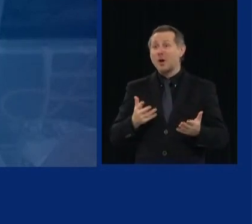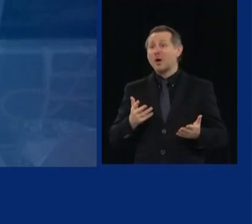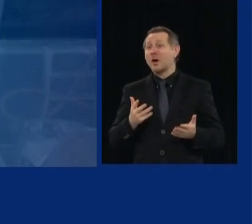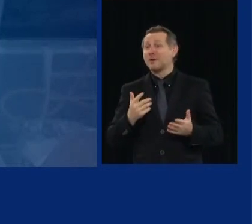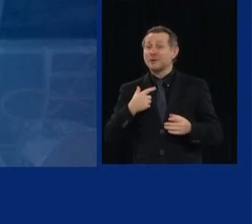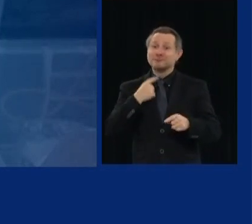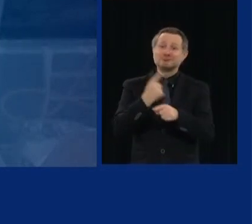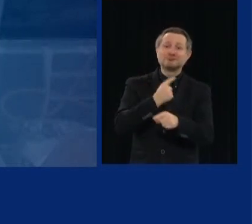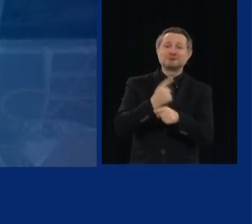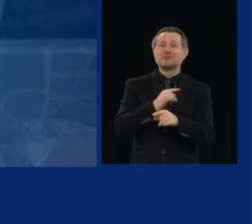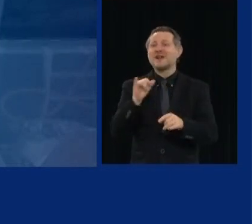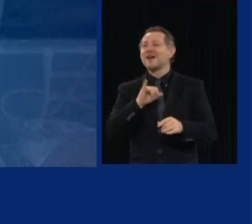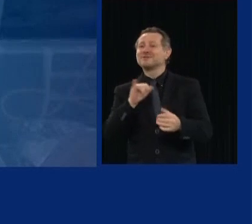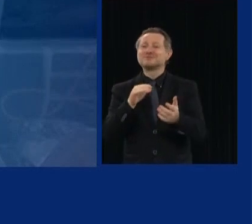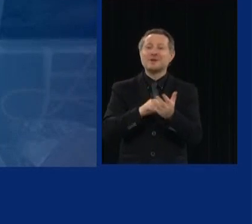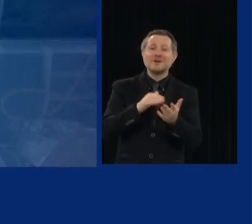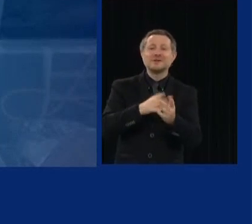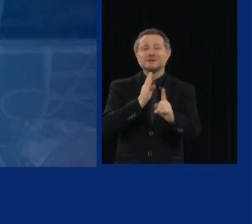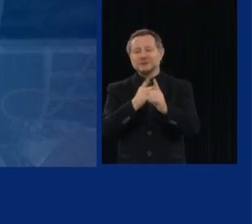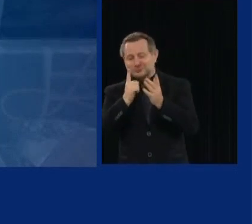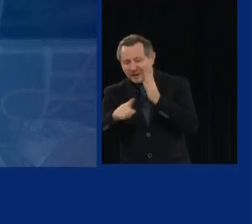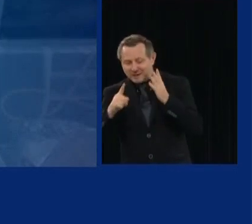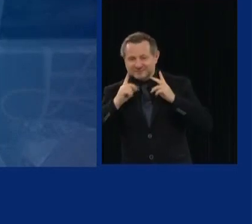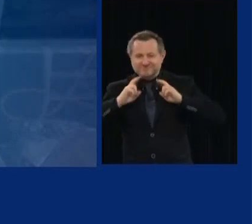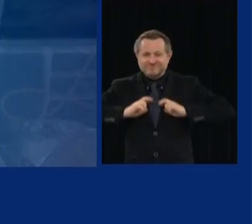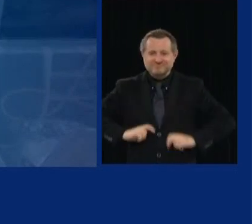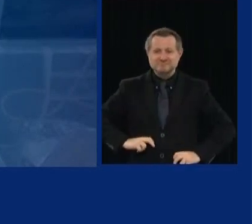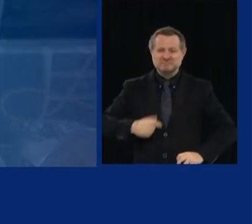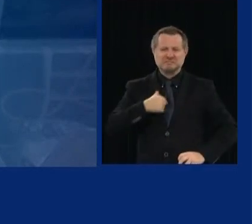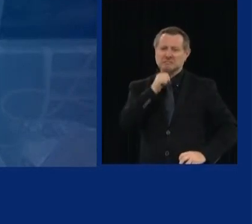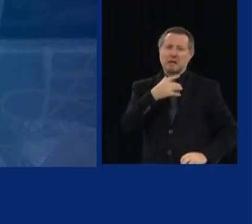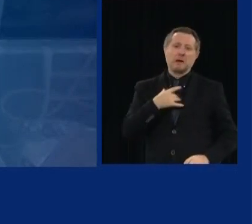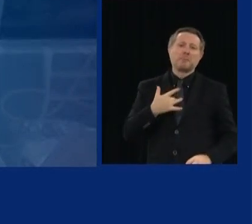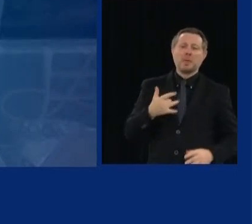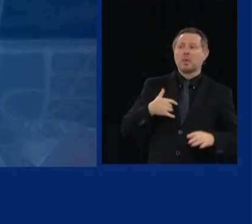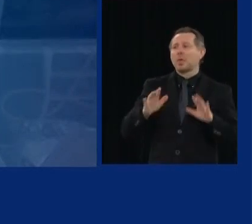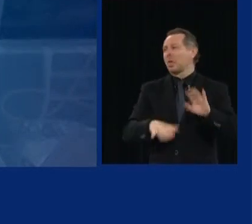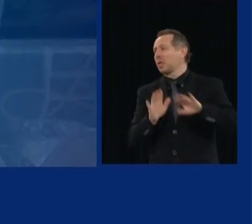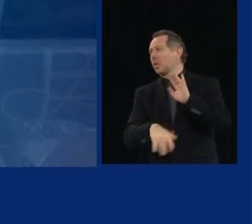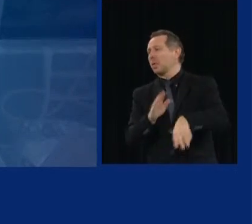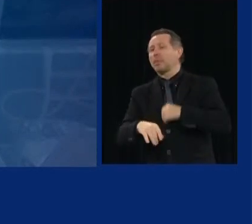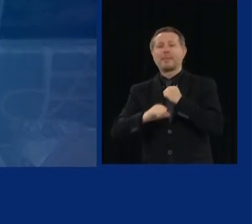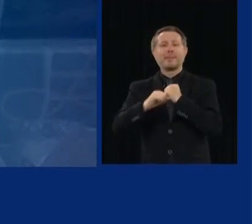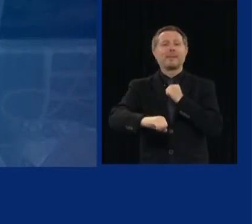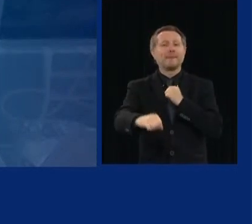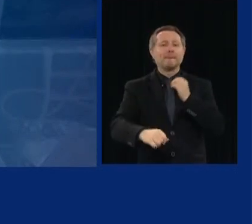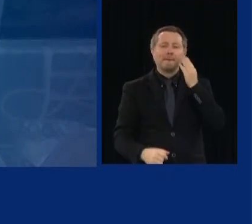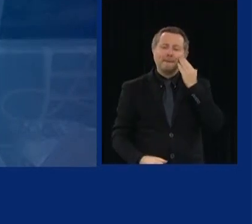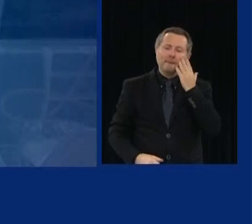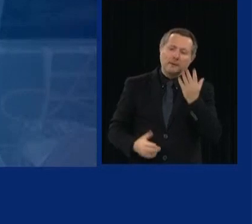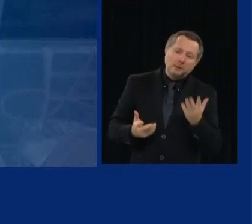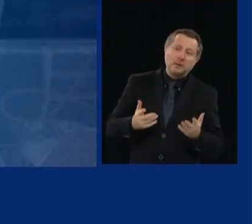I AM NOT GOOD WHEN IT COMES TO THIS. I DON'T DO THE SCHEDULES, ALL